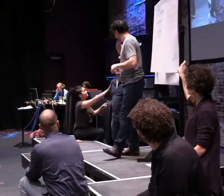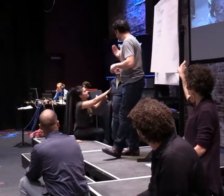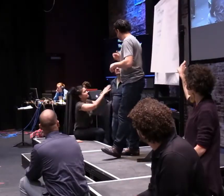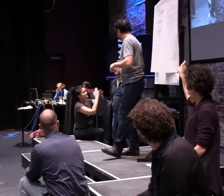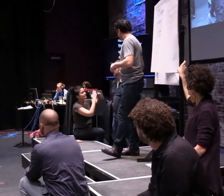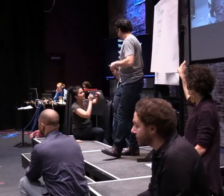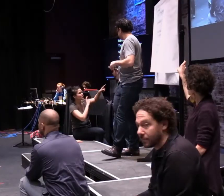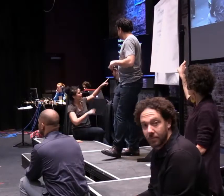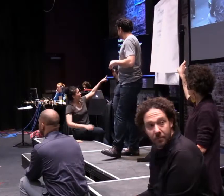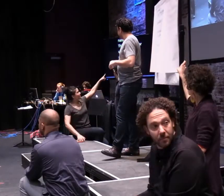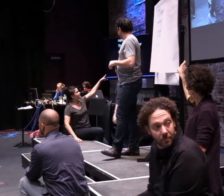Thank you, Ethan.